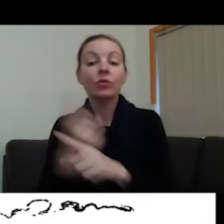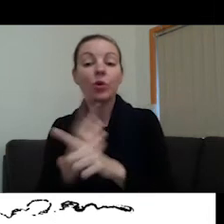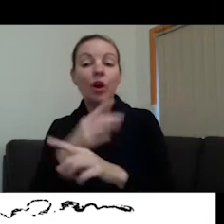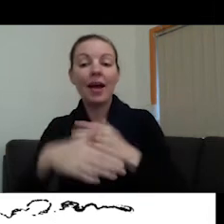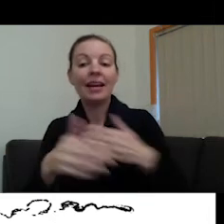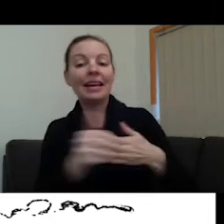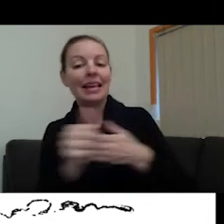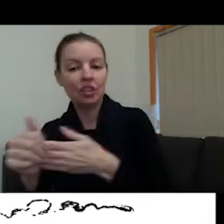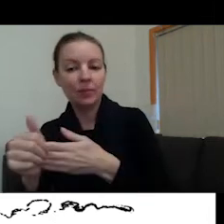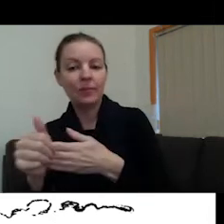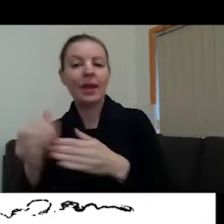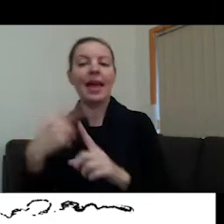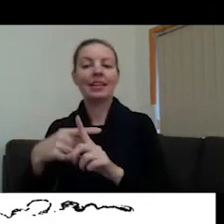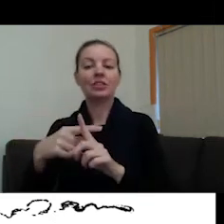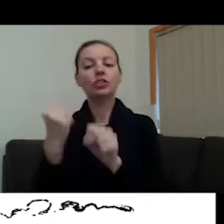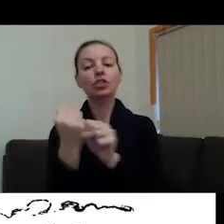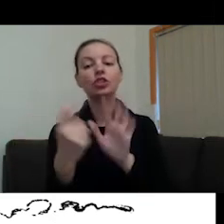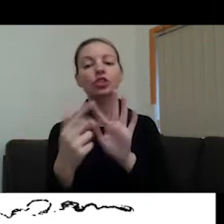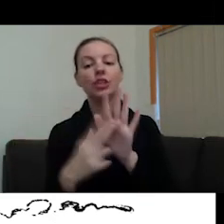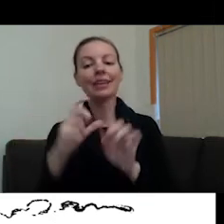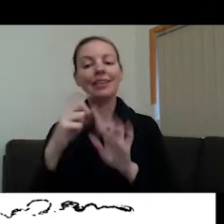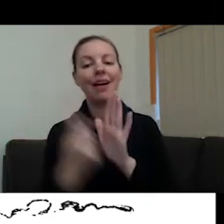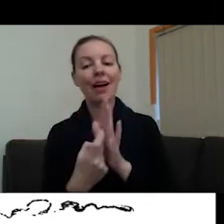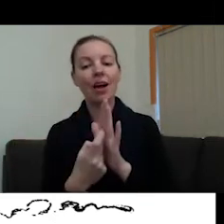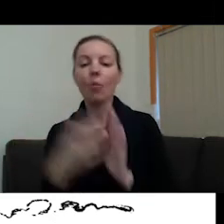that without talking about white supremacy and without talking about